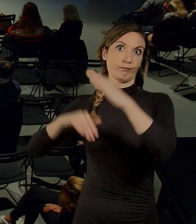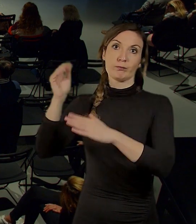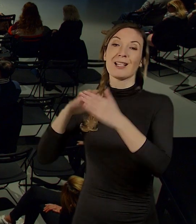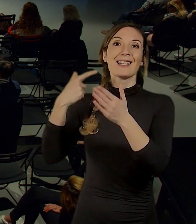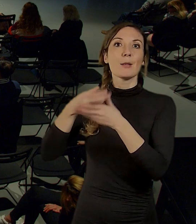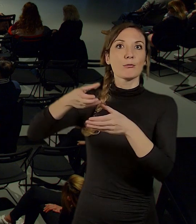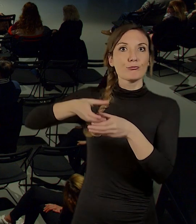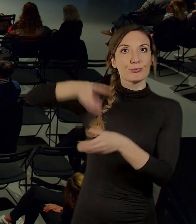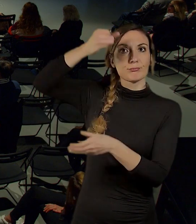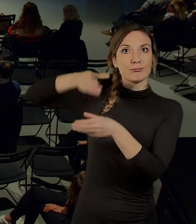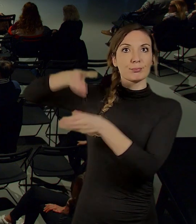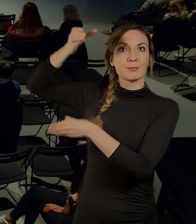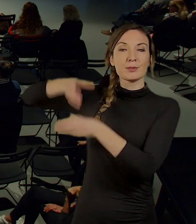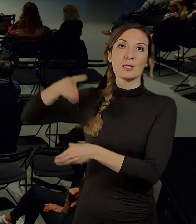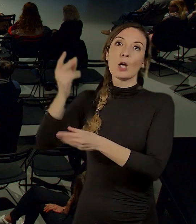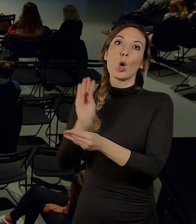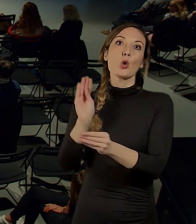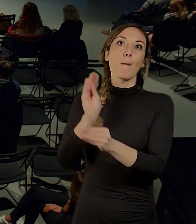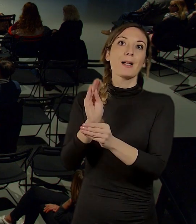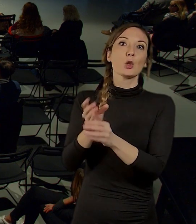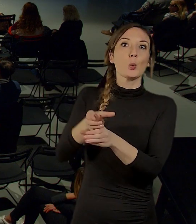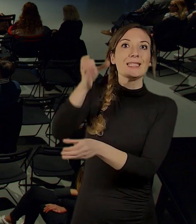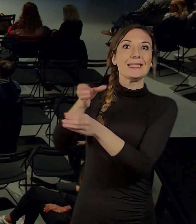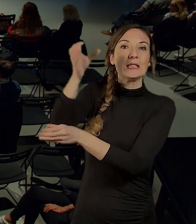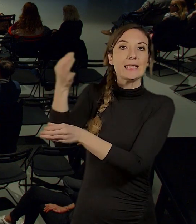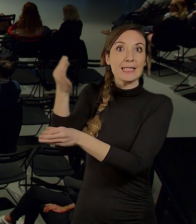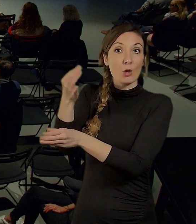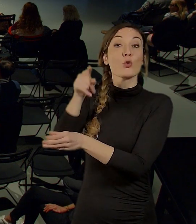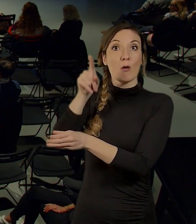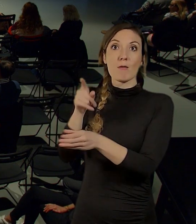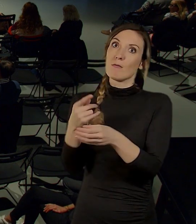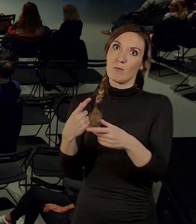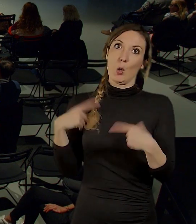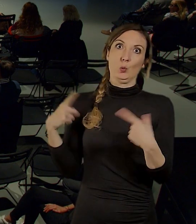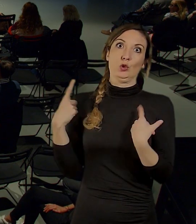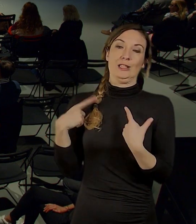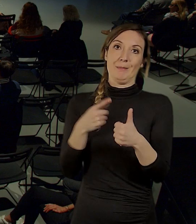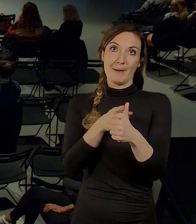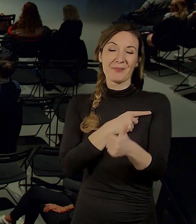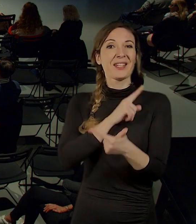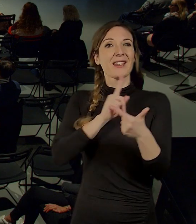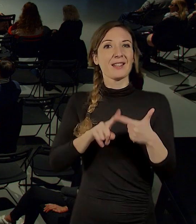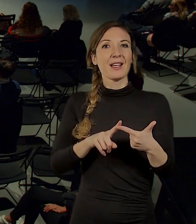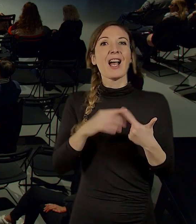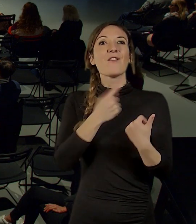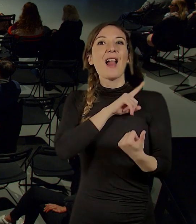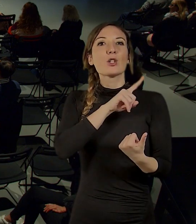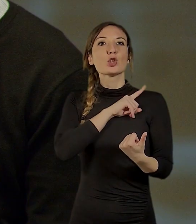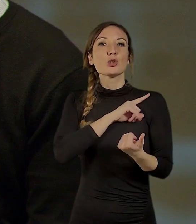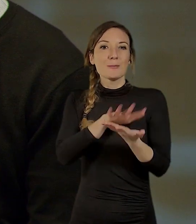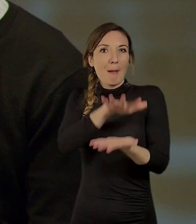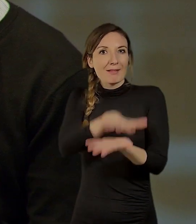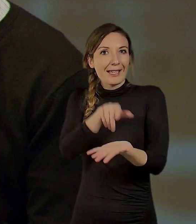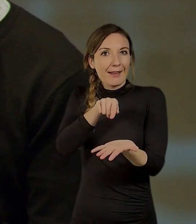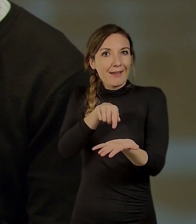And they basically match, in terms of strength, with traditional concretes up to 30 MPa strength.